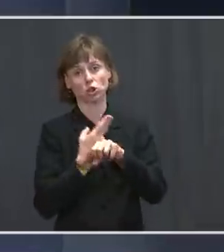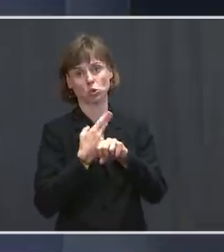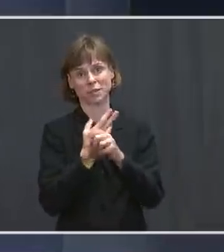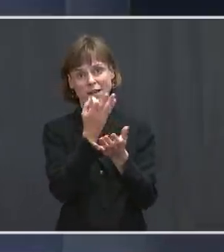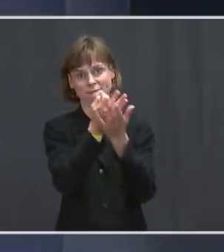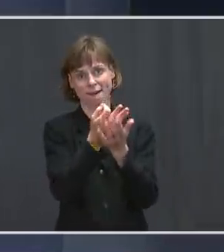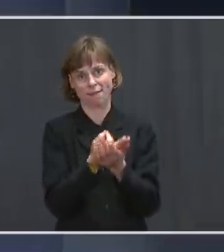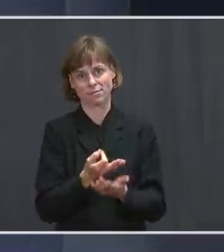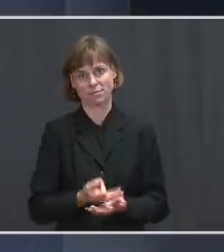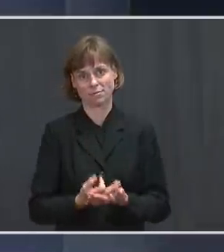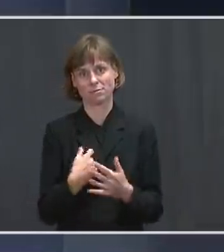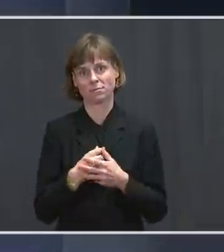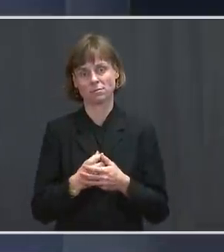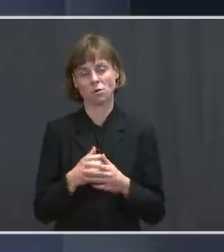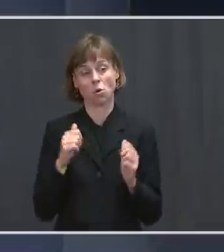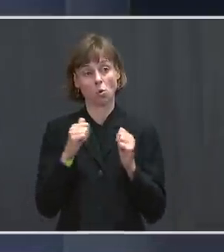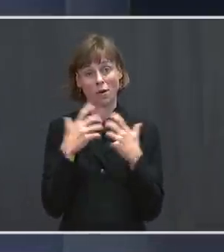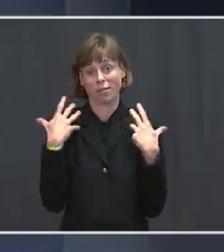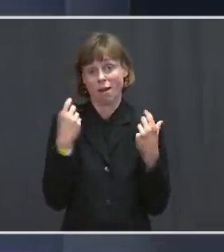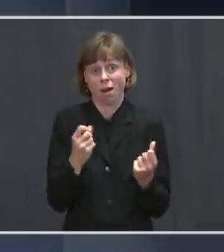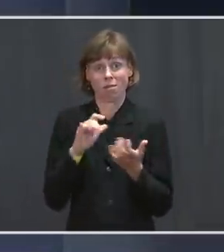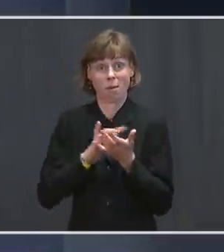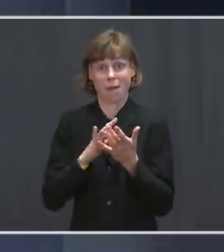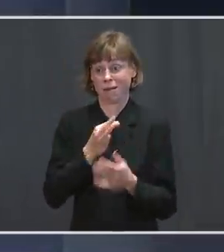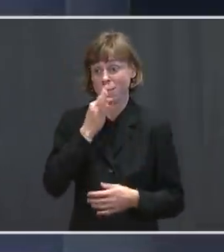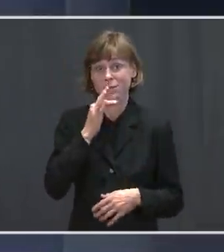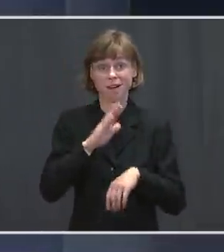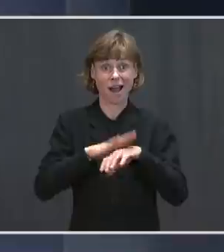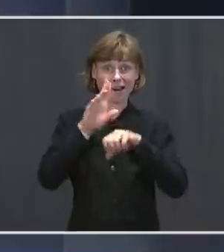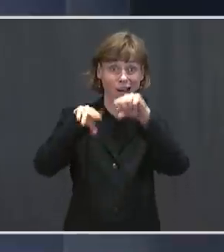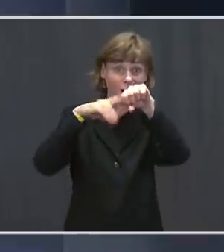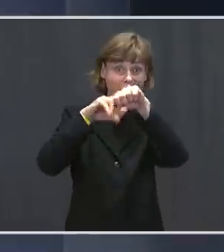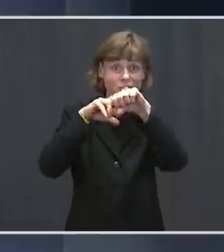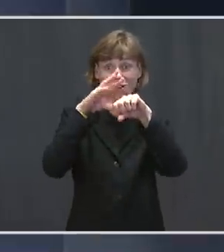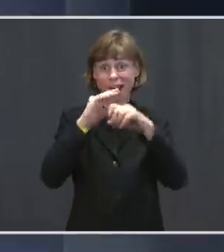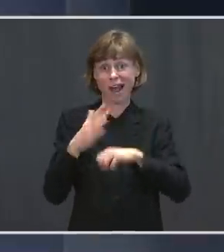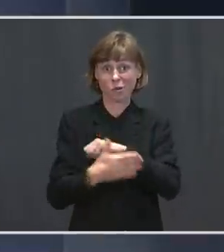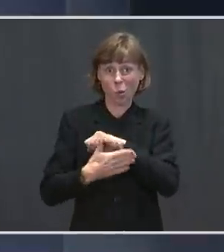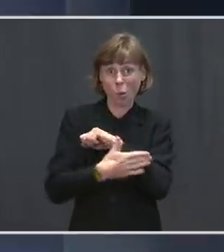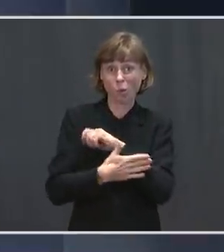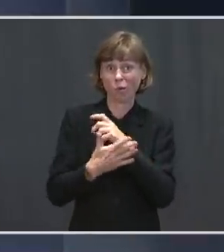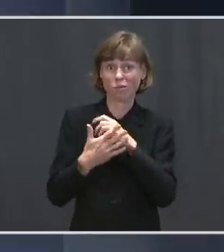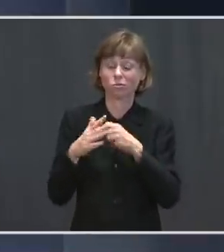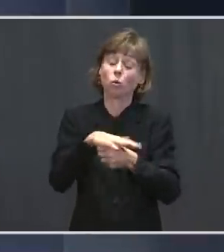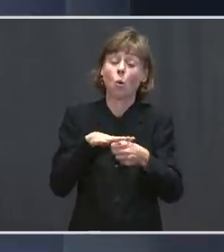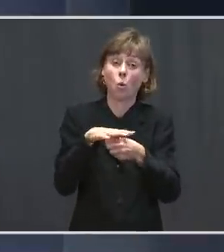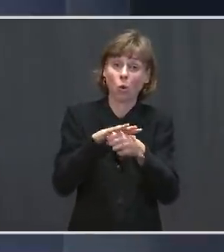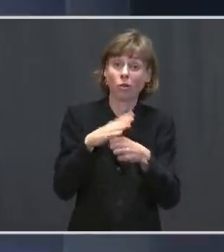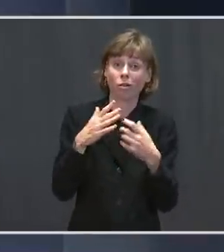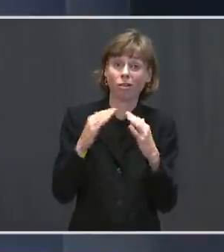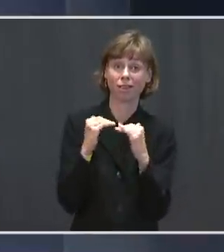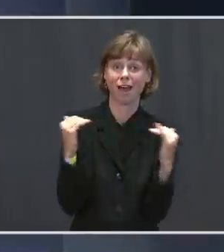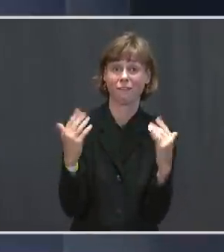including at a national level, at a local level, to convey to people that wearing a mask is something